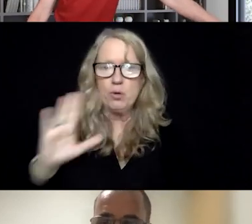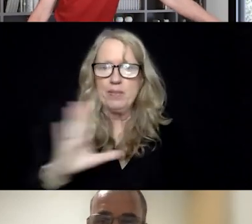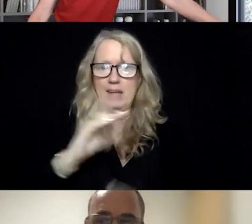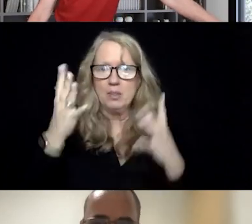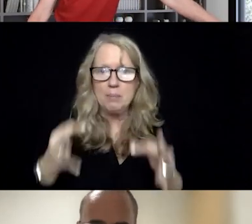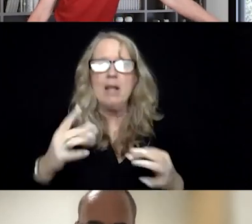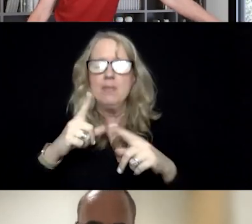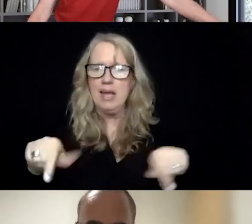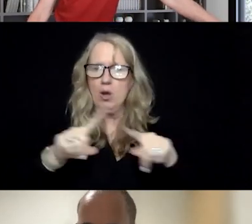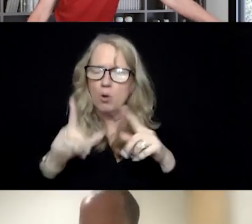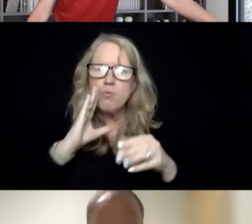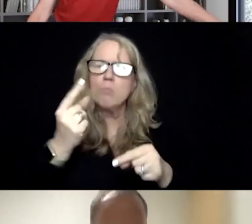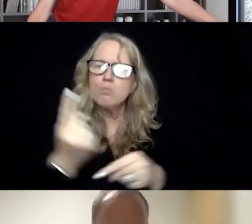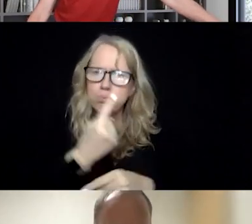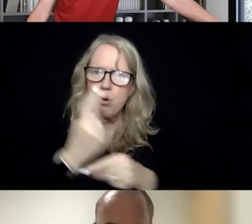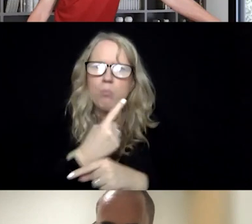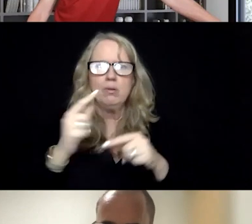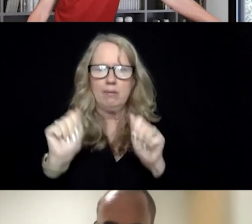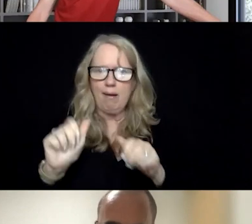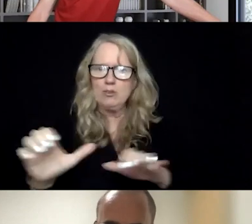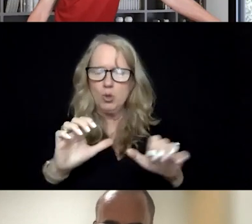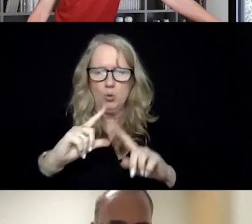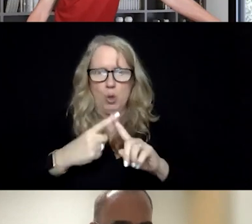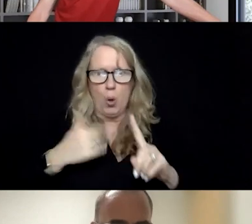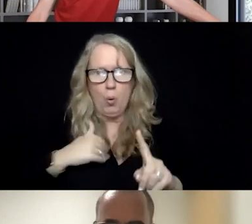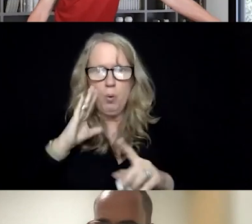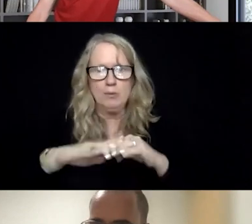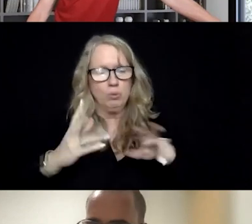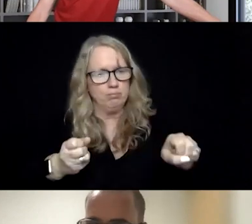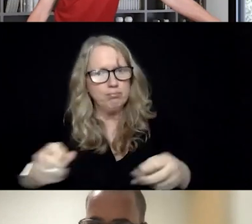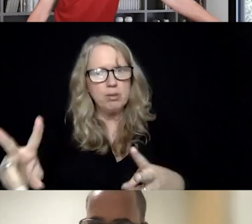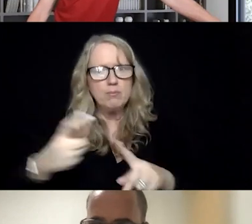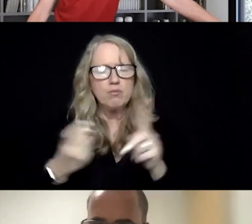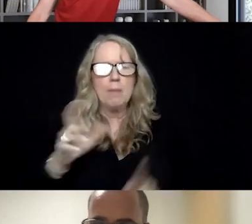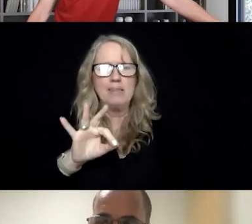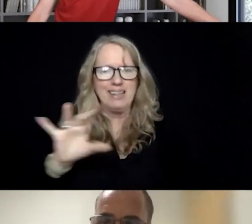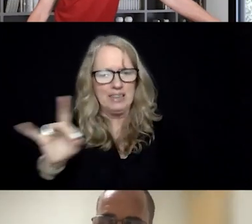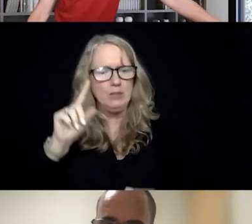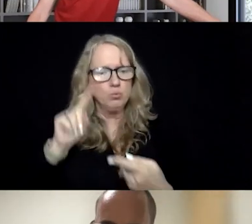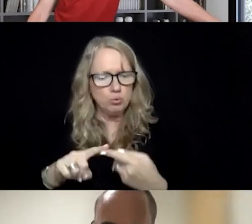IS APPROPRIATELY. WE CAN CAPTURE A CALL FROM 911, BUT WE CANNOT